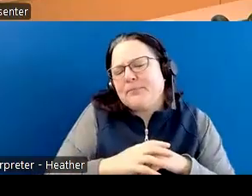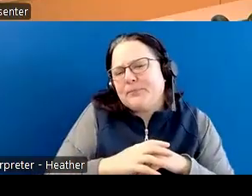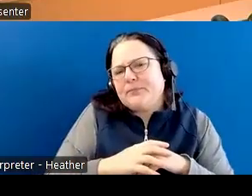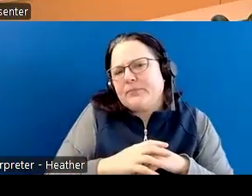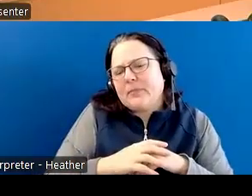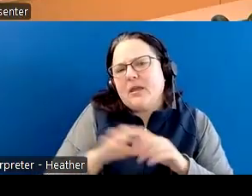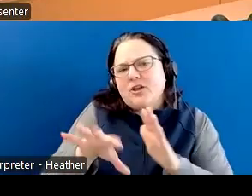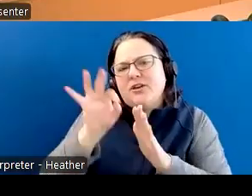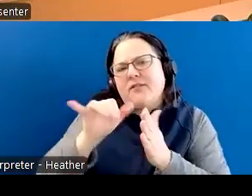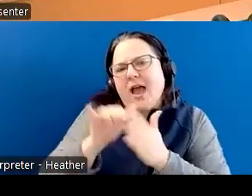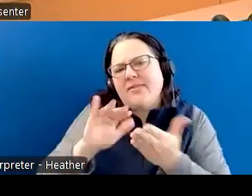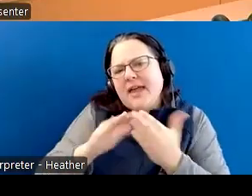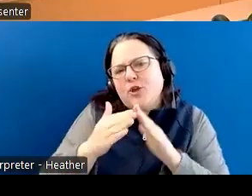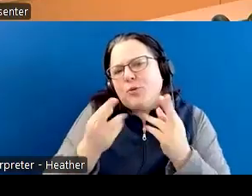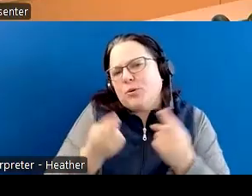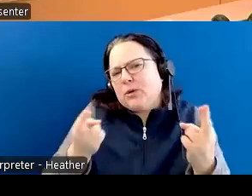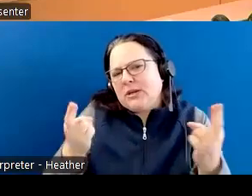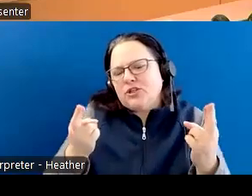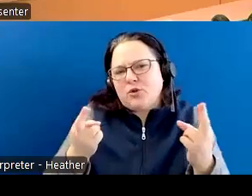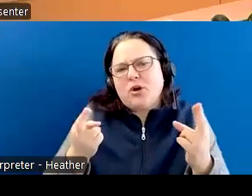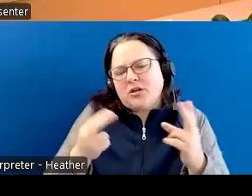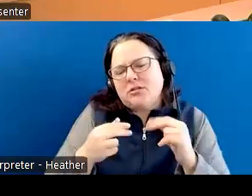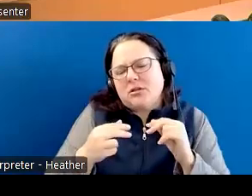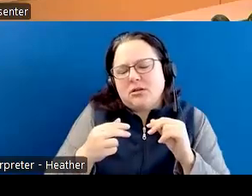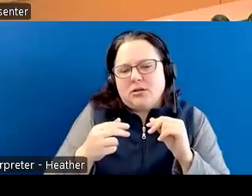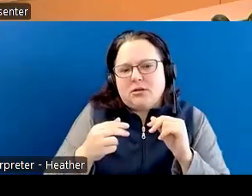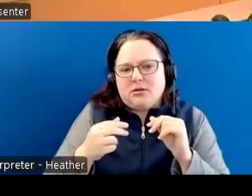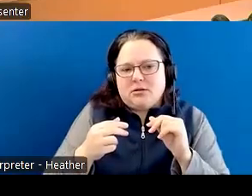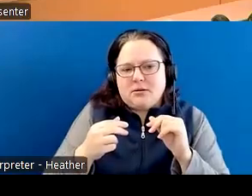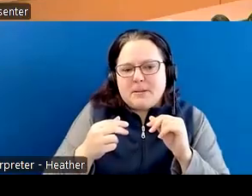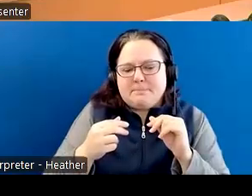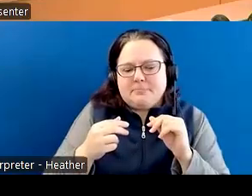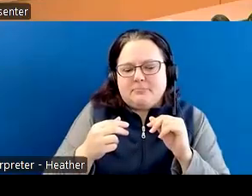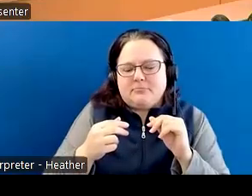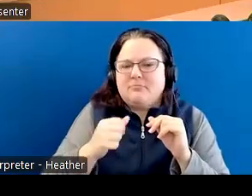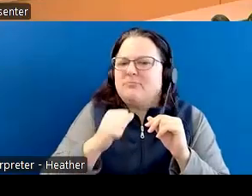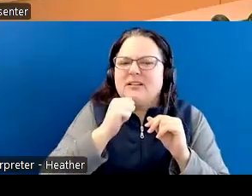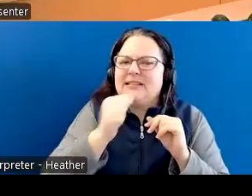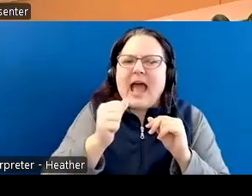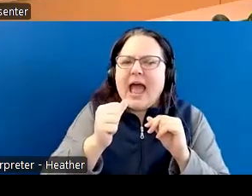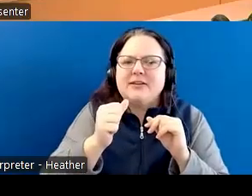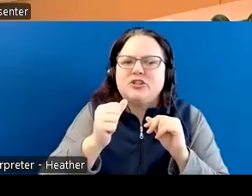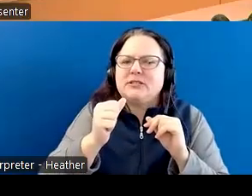community resources, things as a whole, like um not just wrapped around just their care.